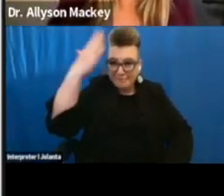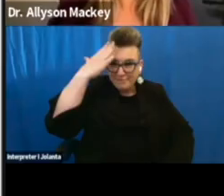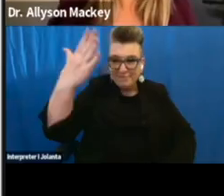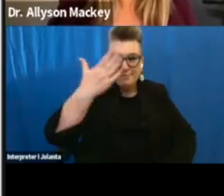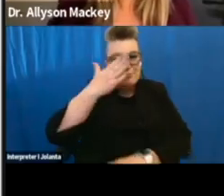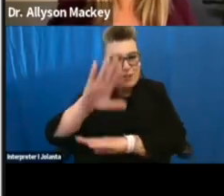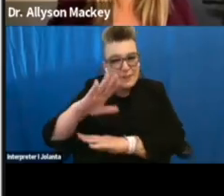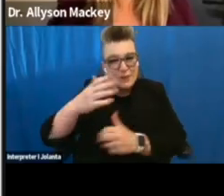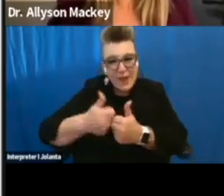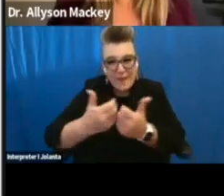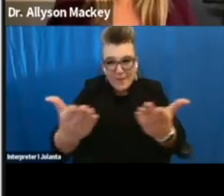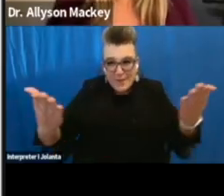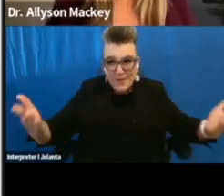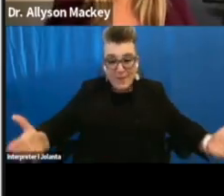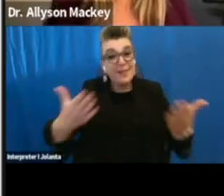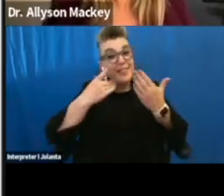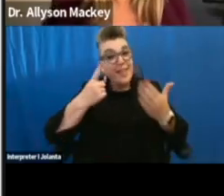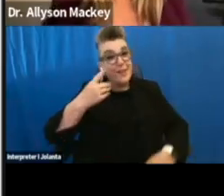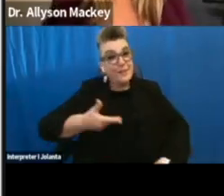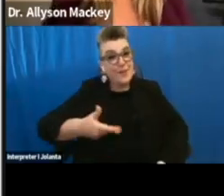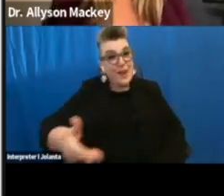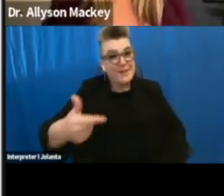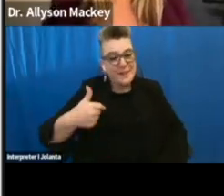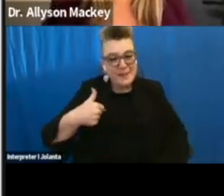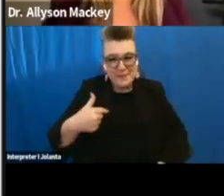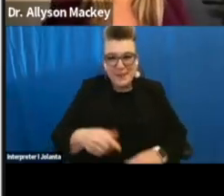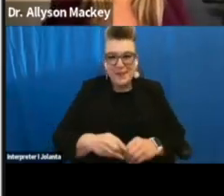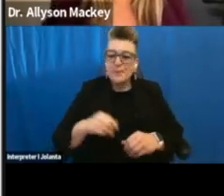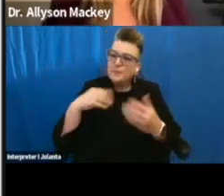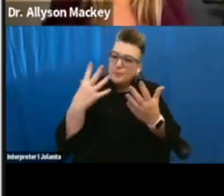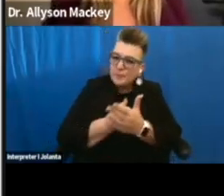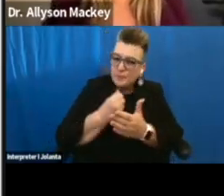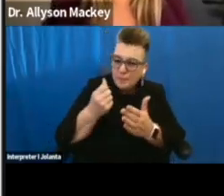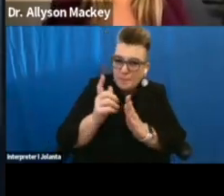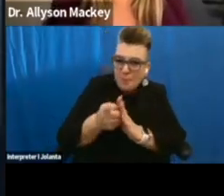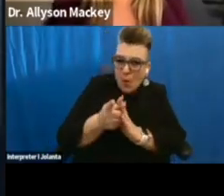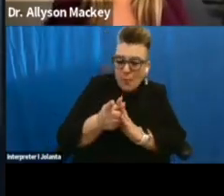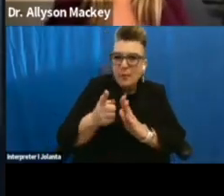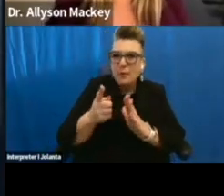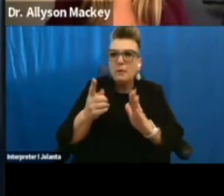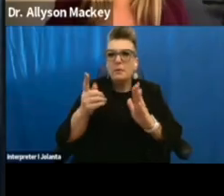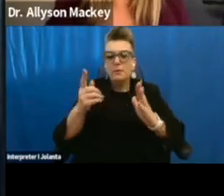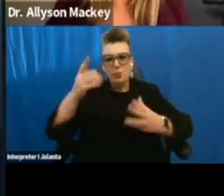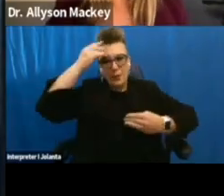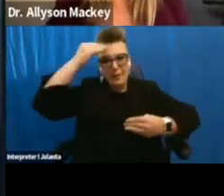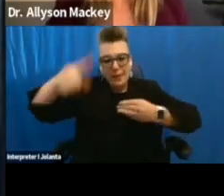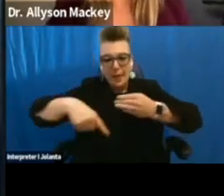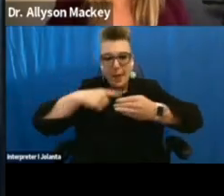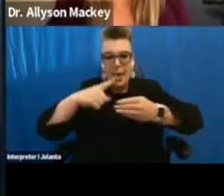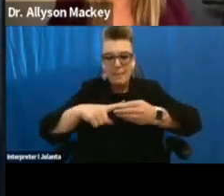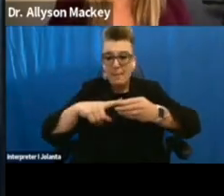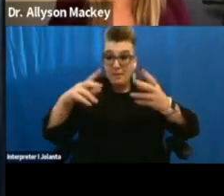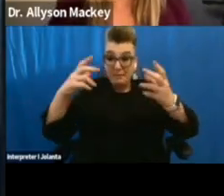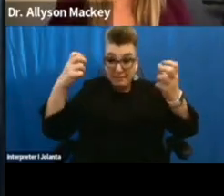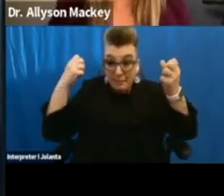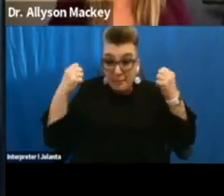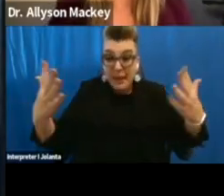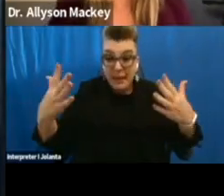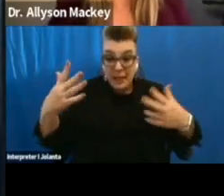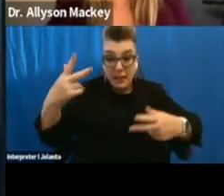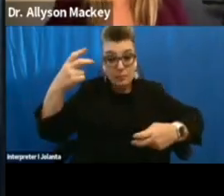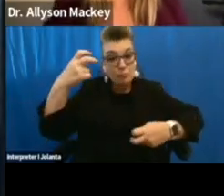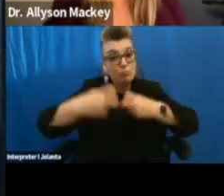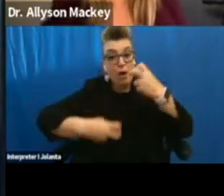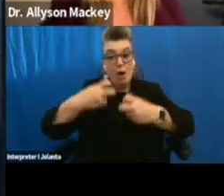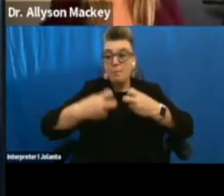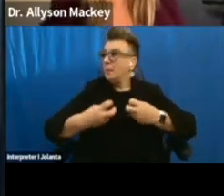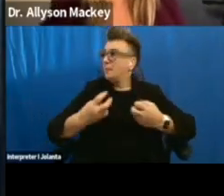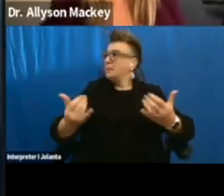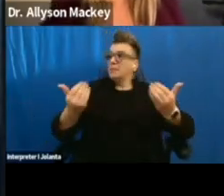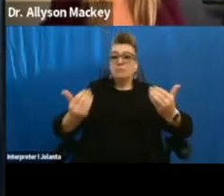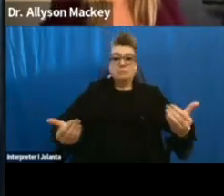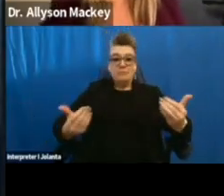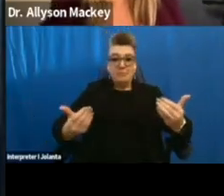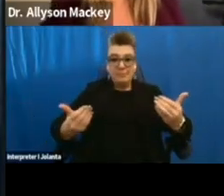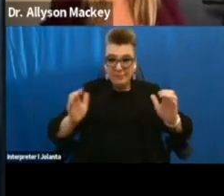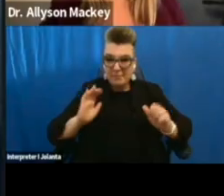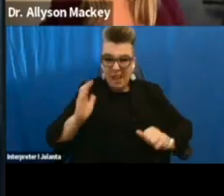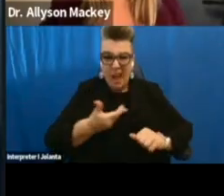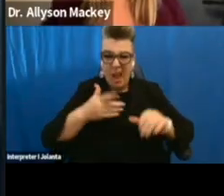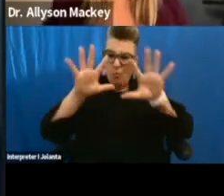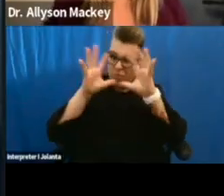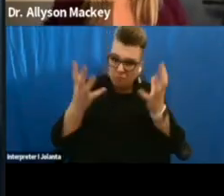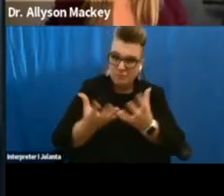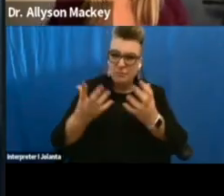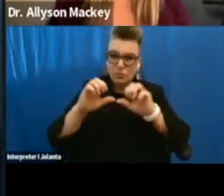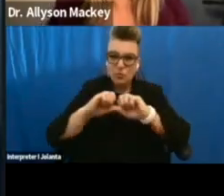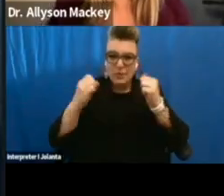me i want to take a moment to think about the many problems that our society faces we can think about